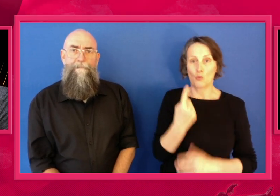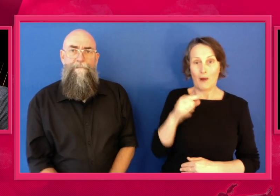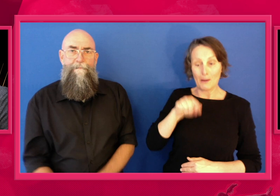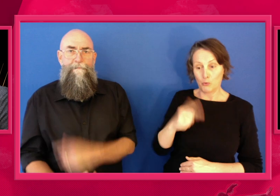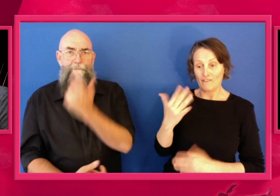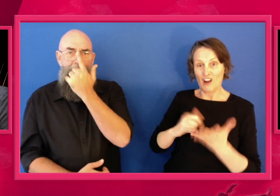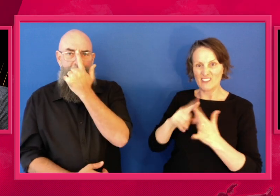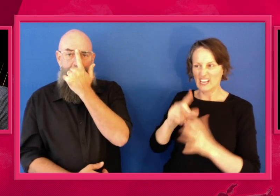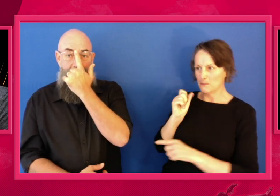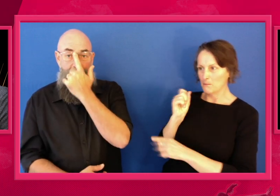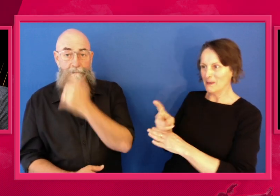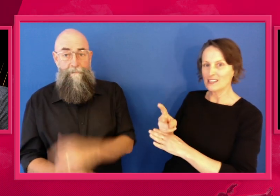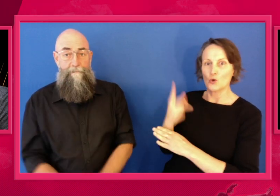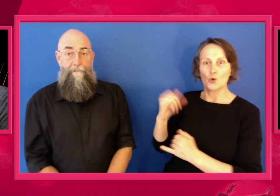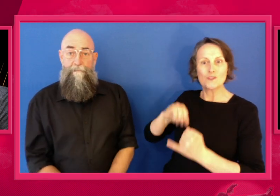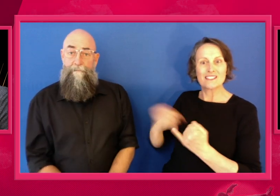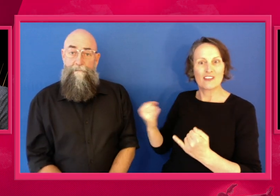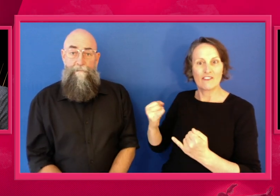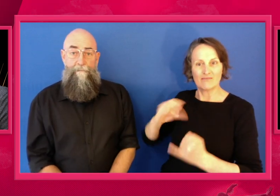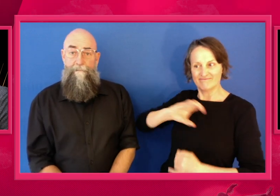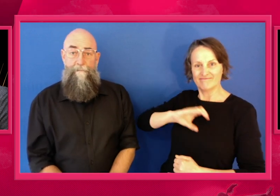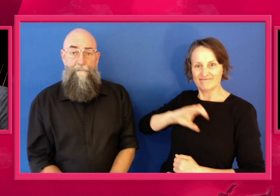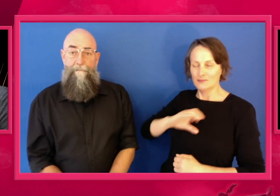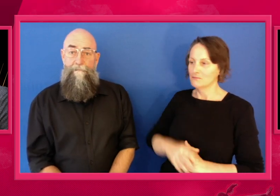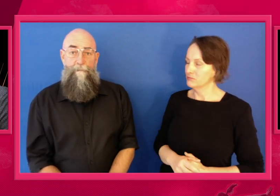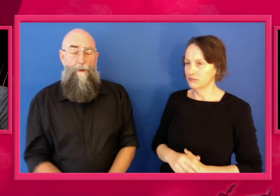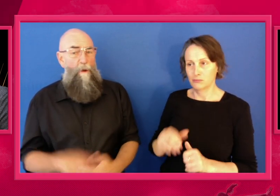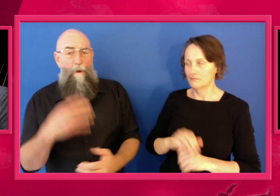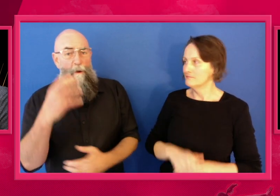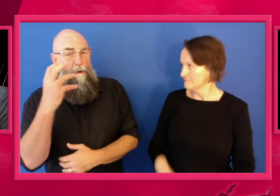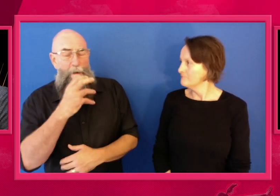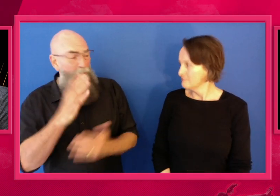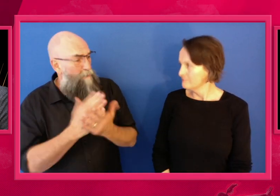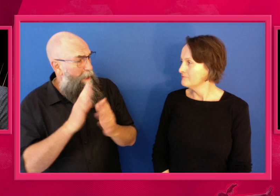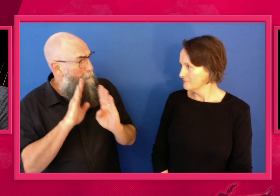Kurt Fearnley: Amazing. It was just a sensational ride and I'm so happy for him, his family,